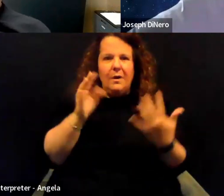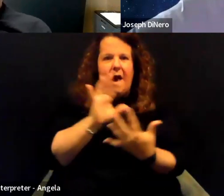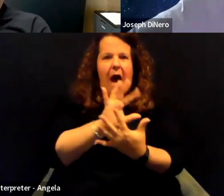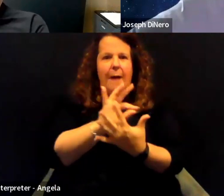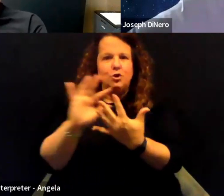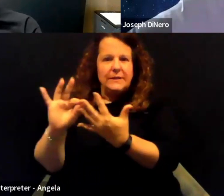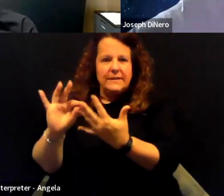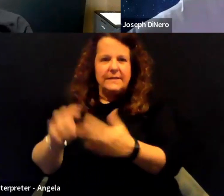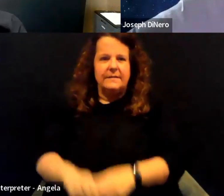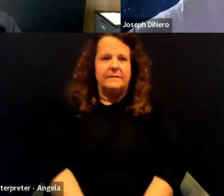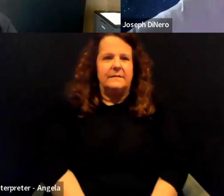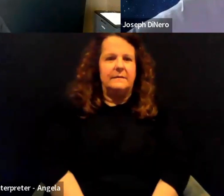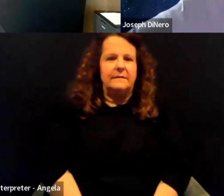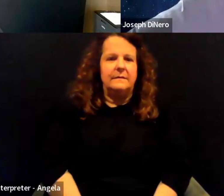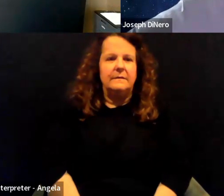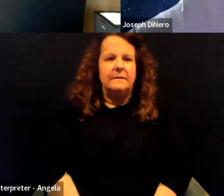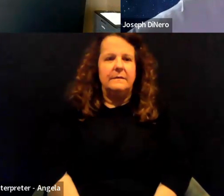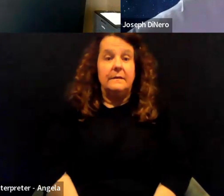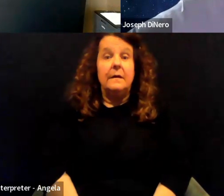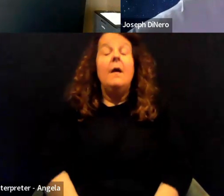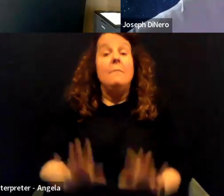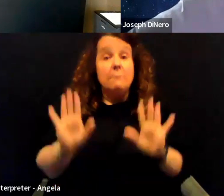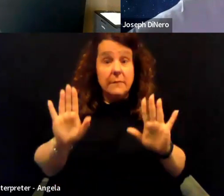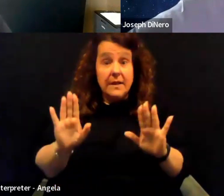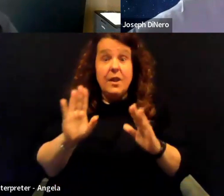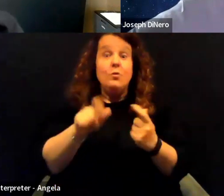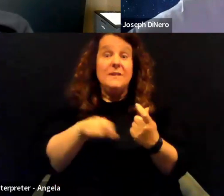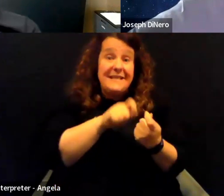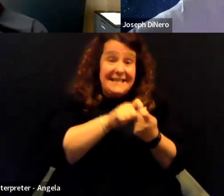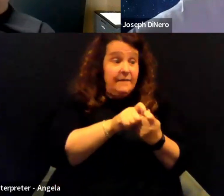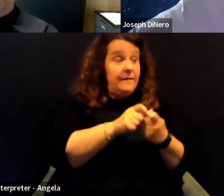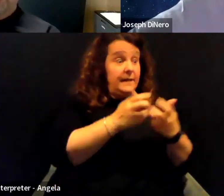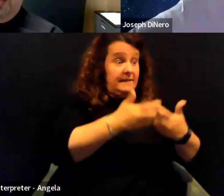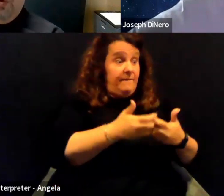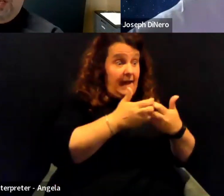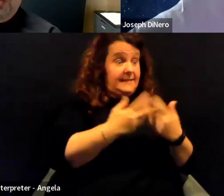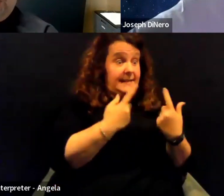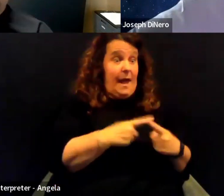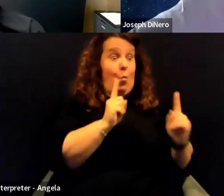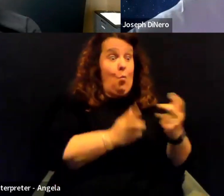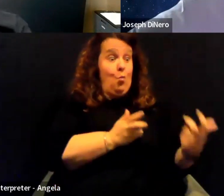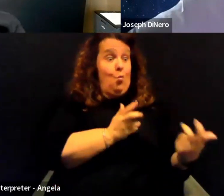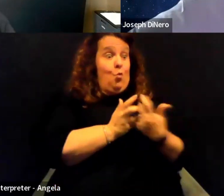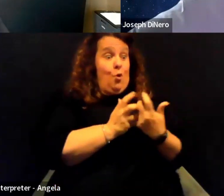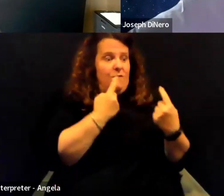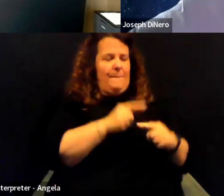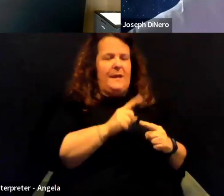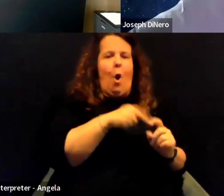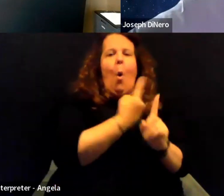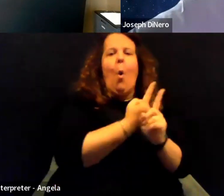devices that worked for me only. And now I can go into a store and pick